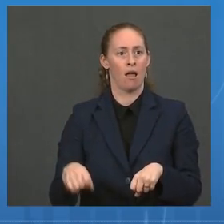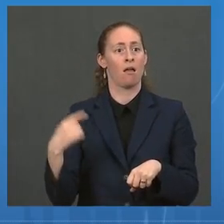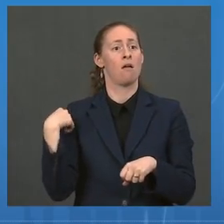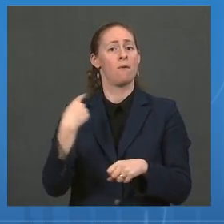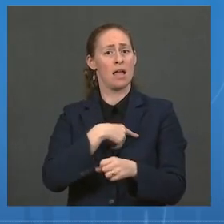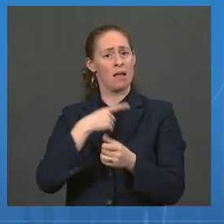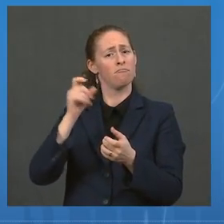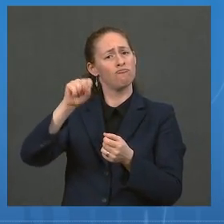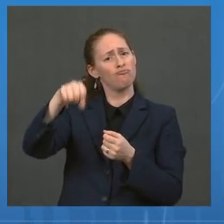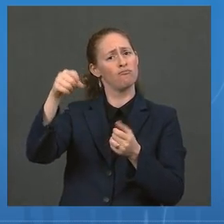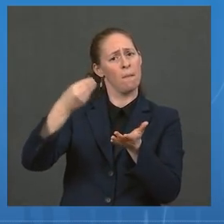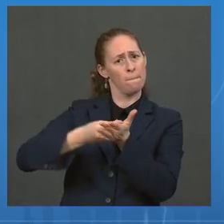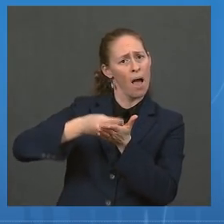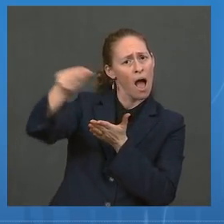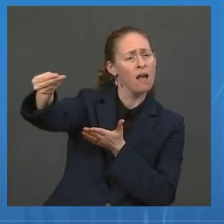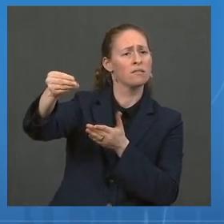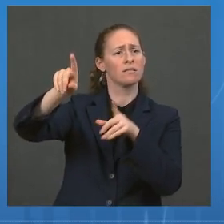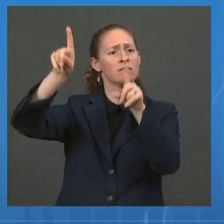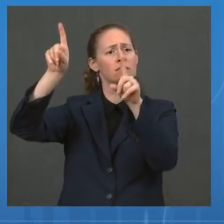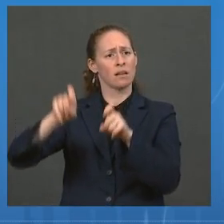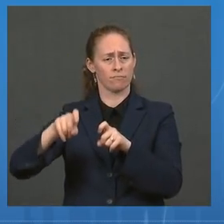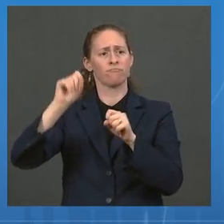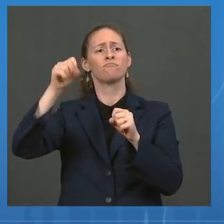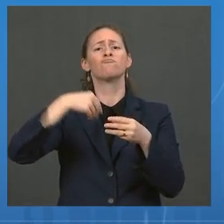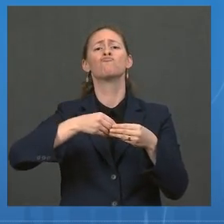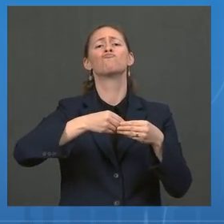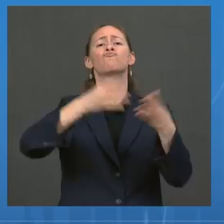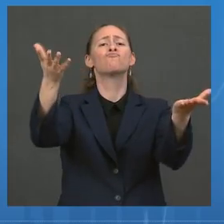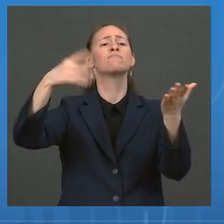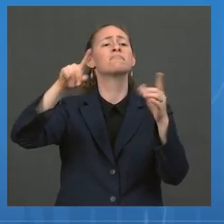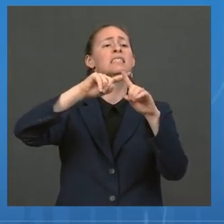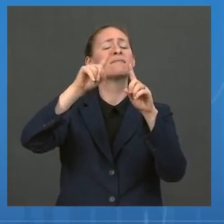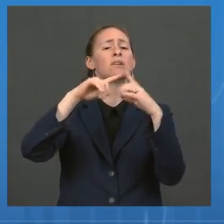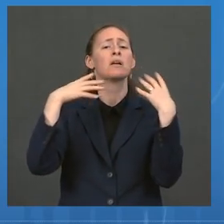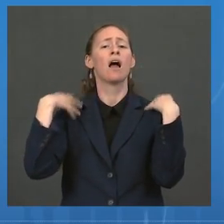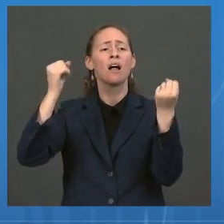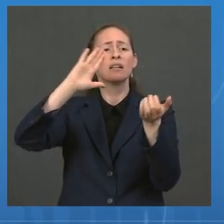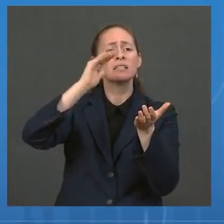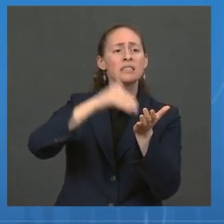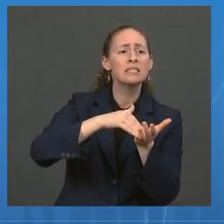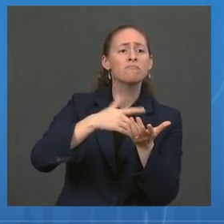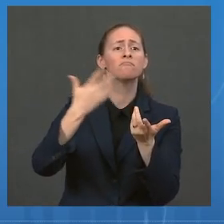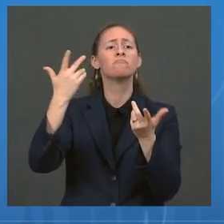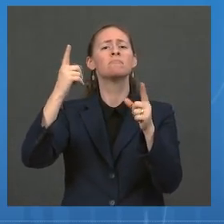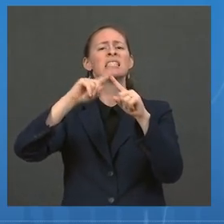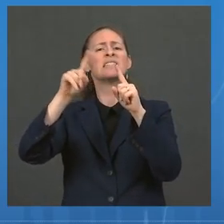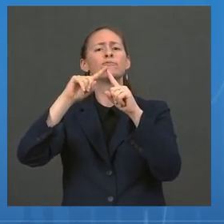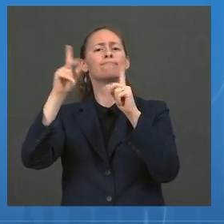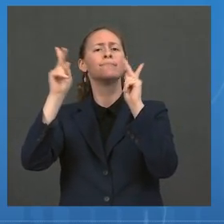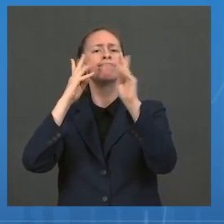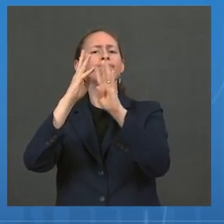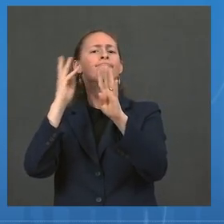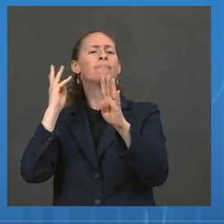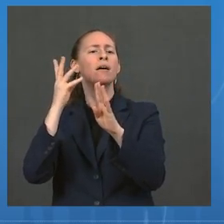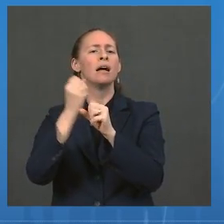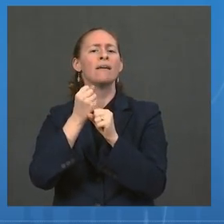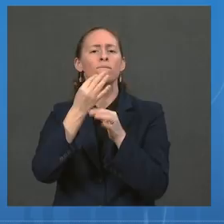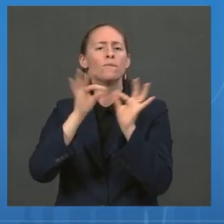and distribute them to community health centers and food pantries and other places across the country. But what this does, on top of that,